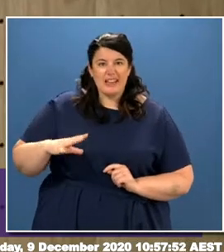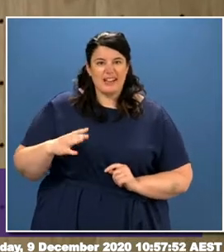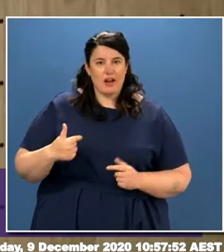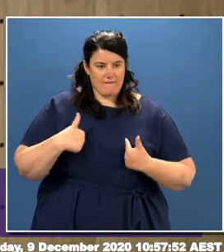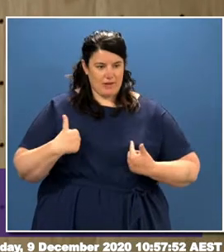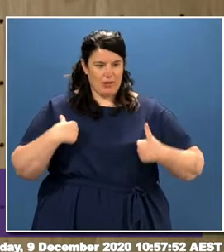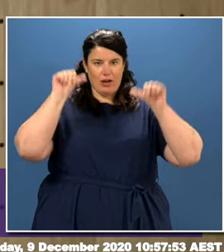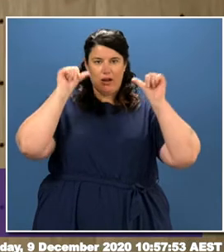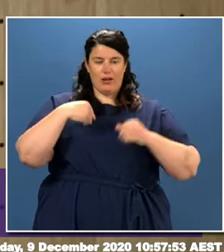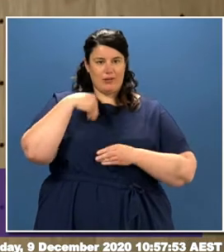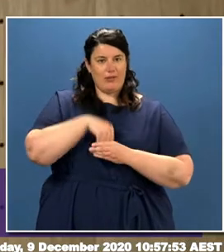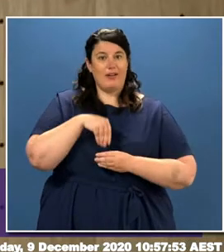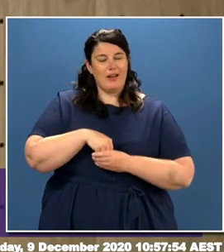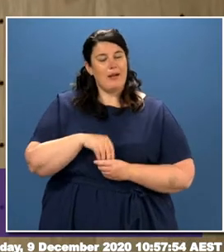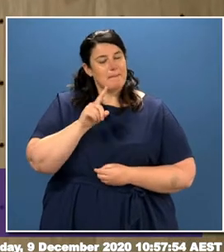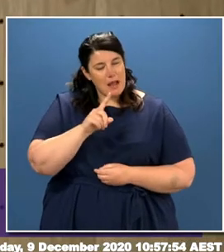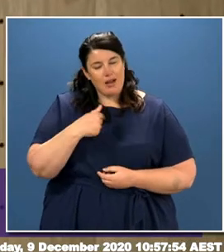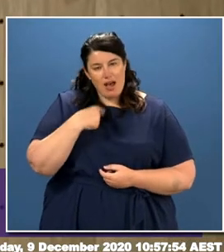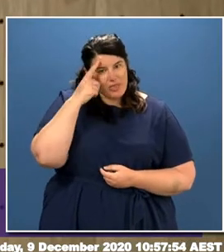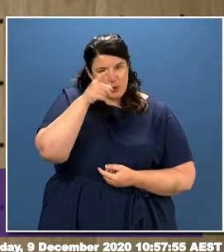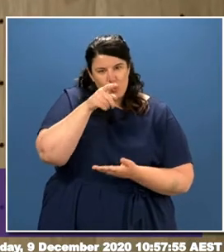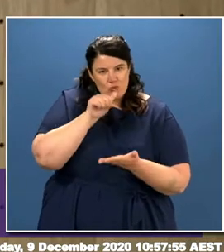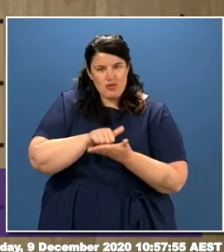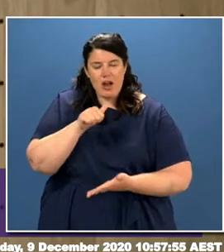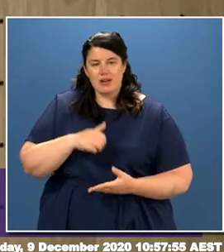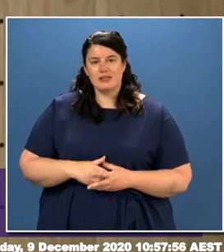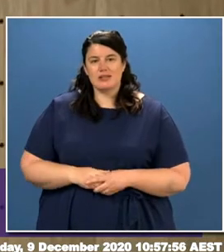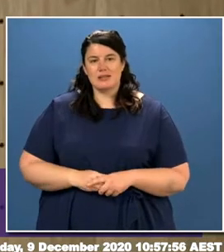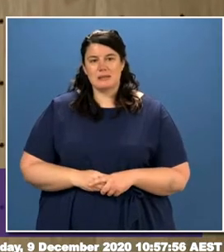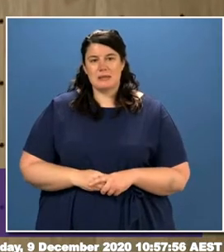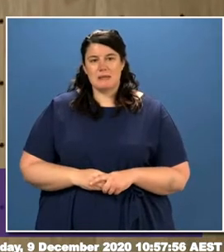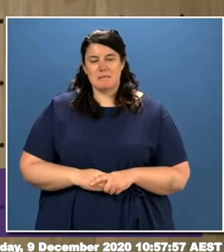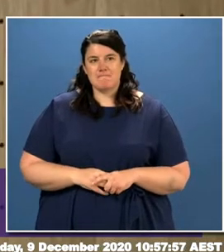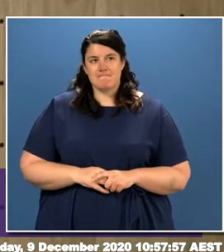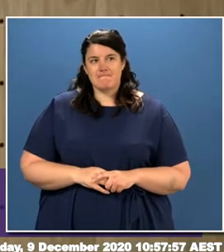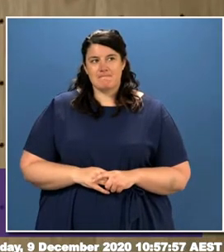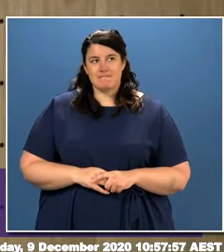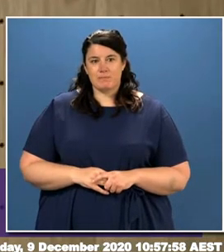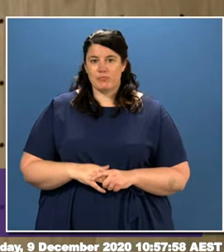But you're right, I think, you know, in order for the right adjustments